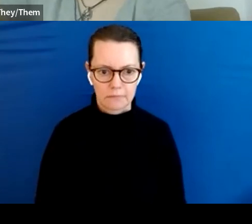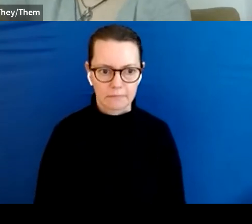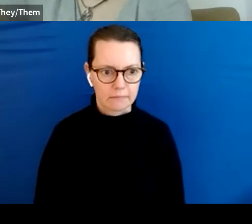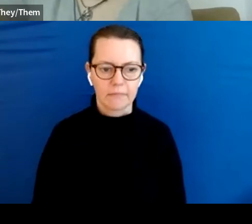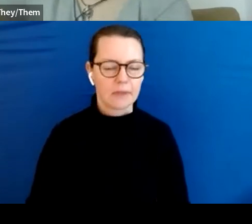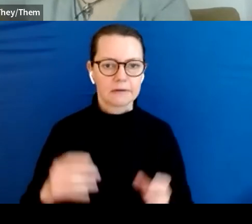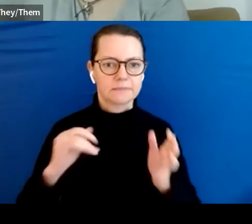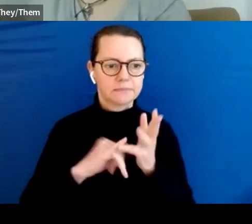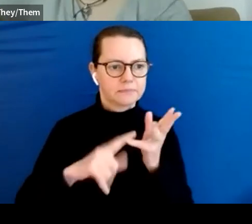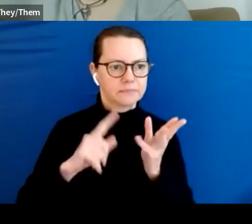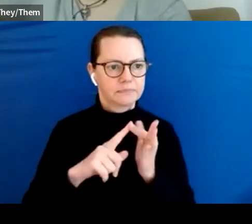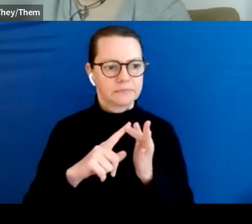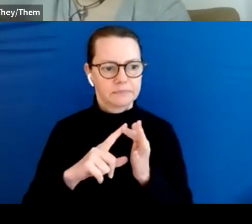Sorry I was talking to myself in.